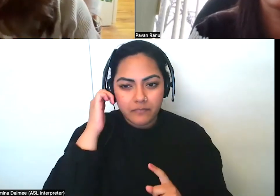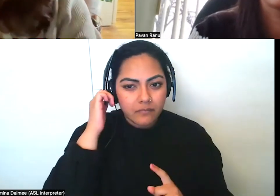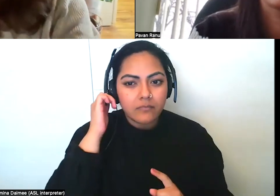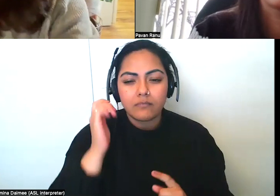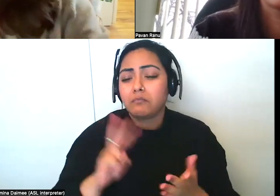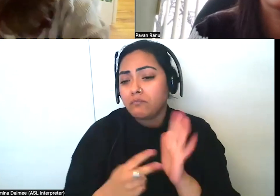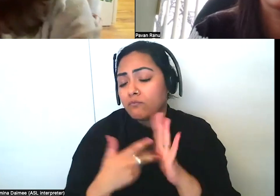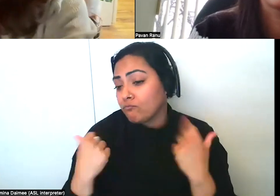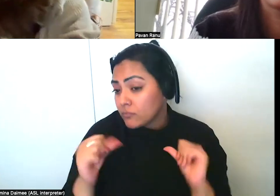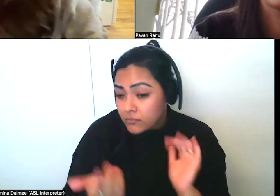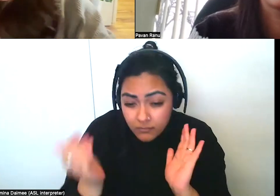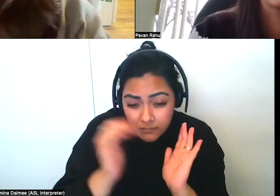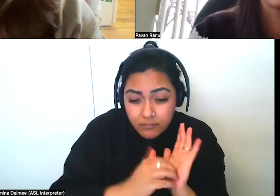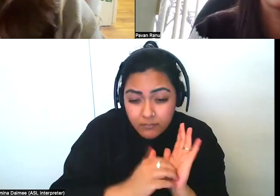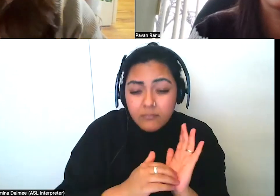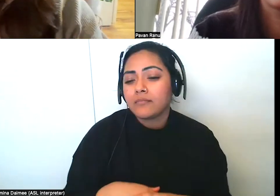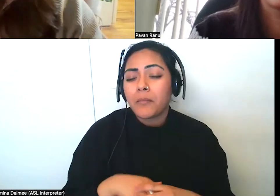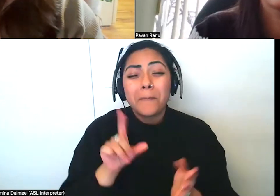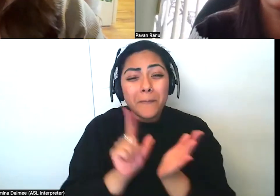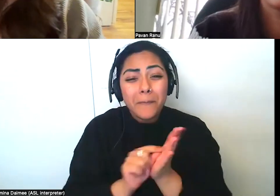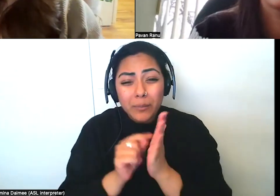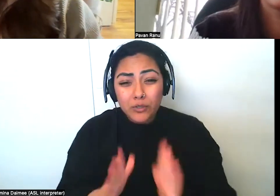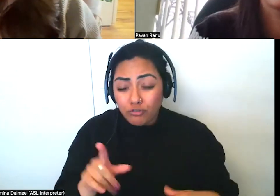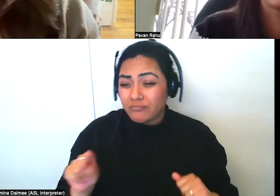Publishers, the greatest asset that you have is your intellectual